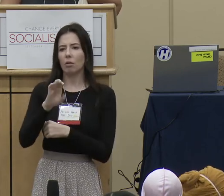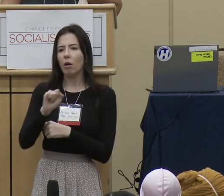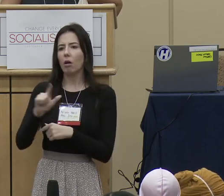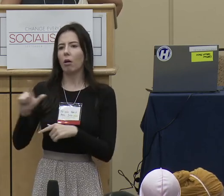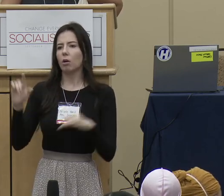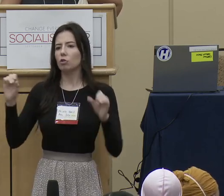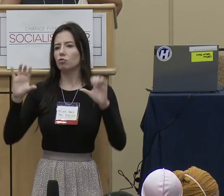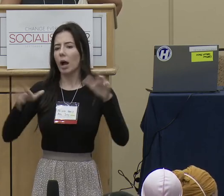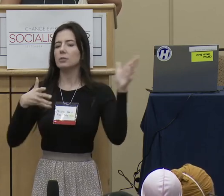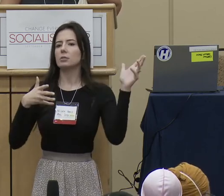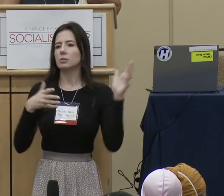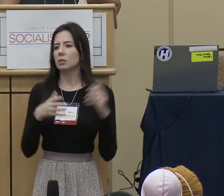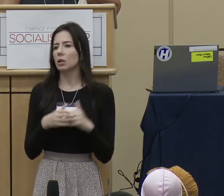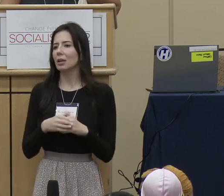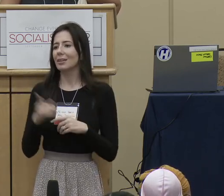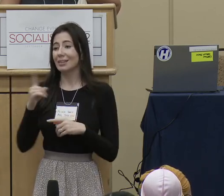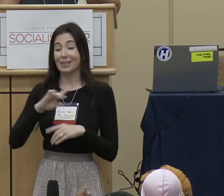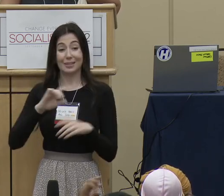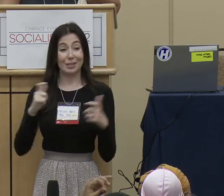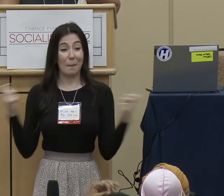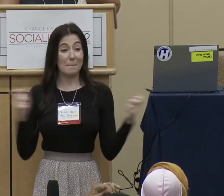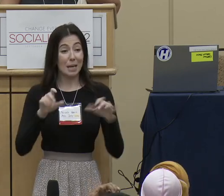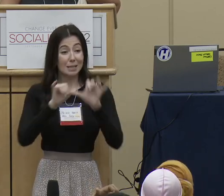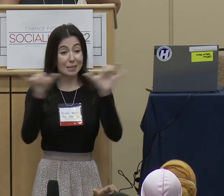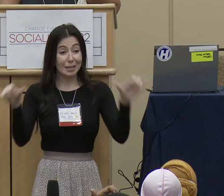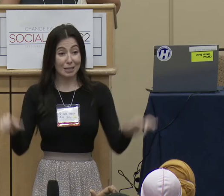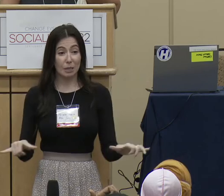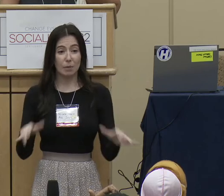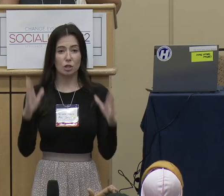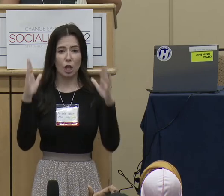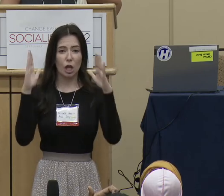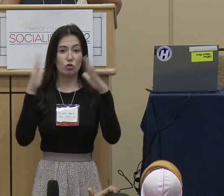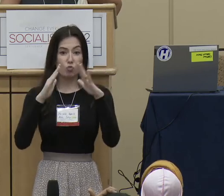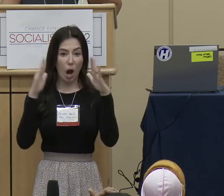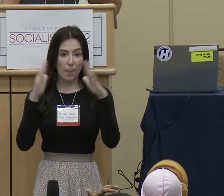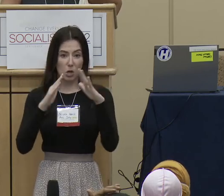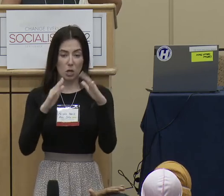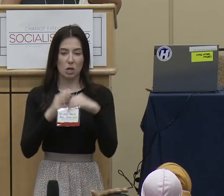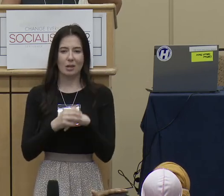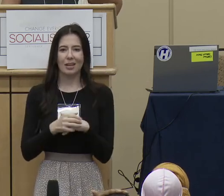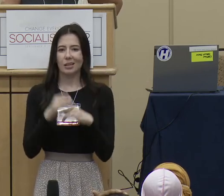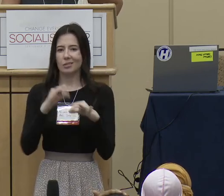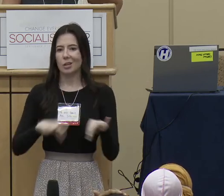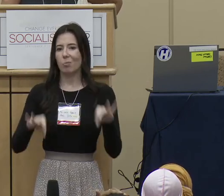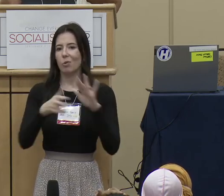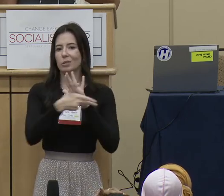cyclical crises . This seemingly all-powerful,